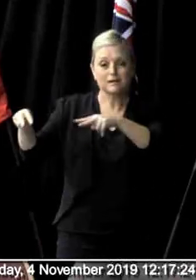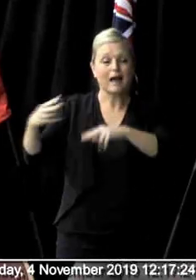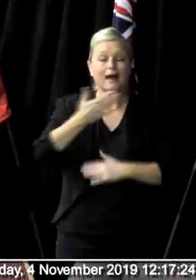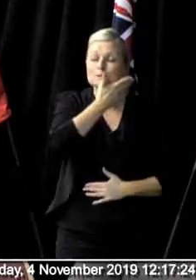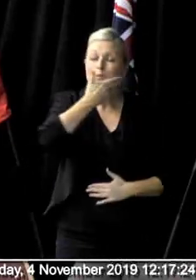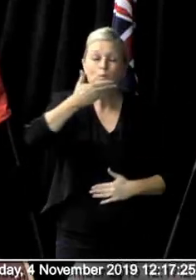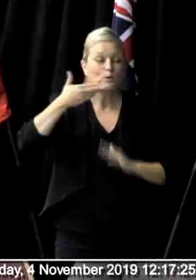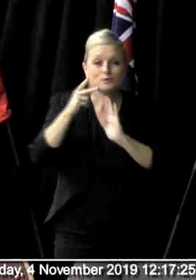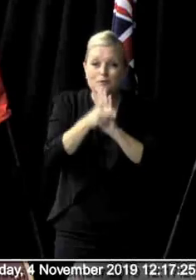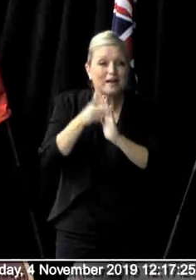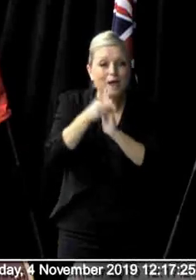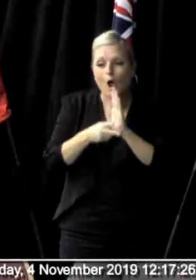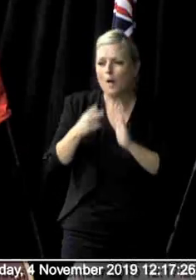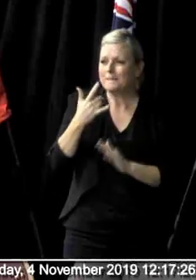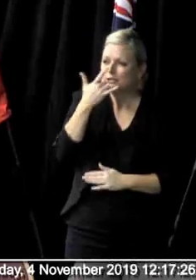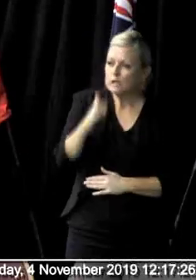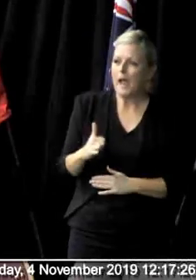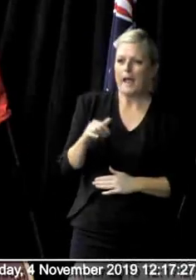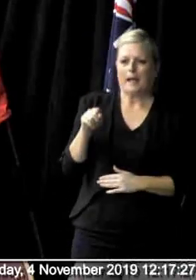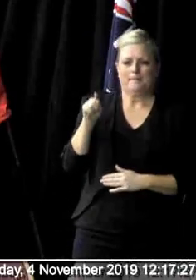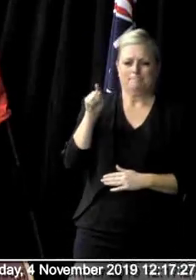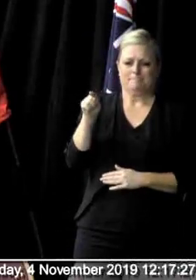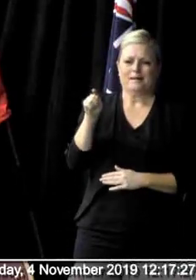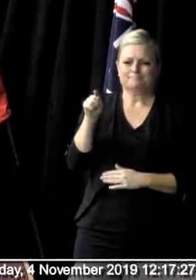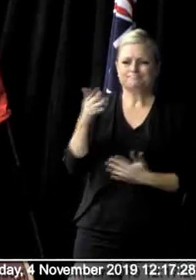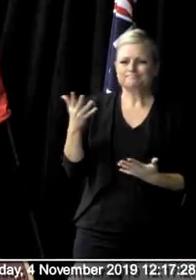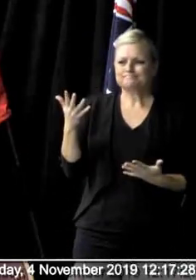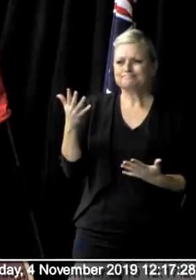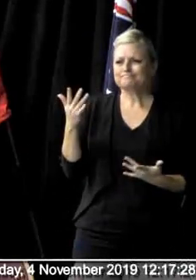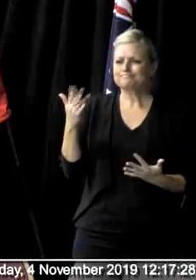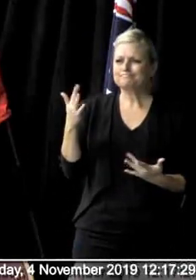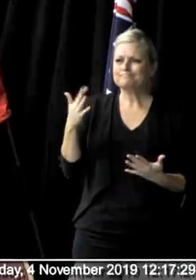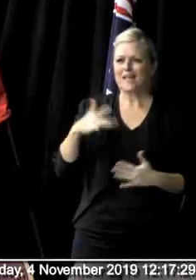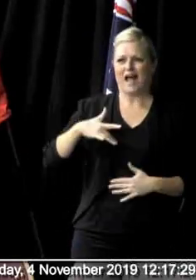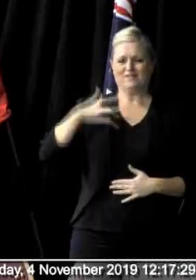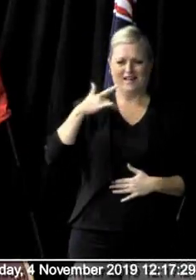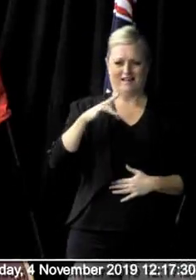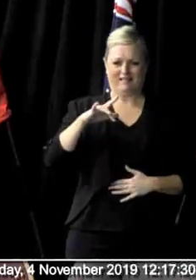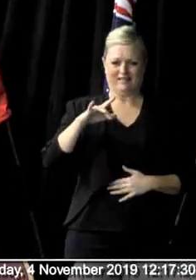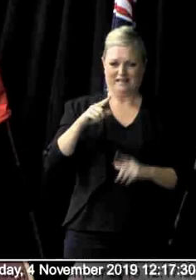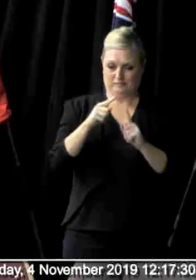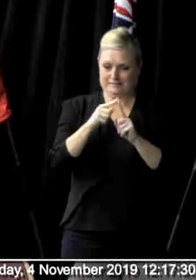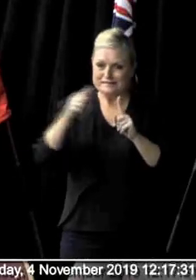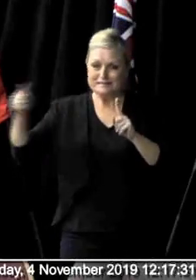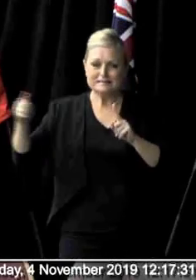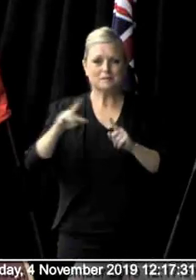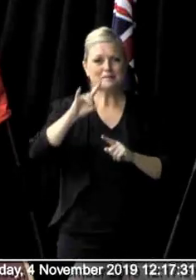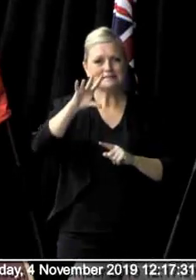It’s just a shame that there’s probably 10 feet between her cohort and her.